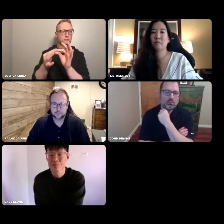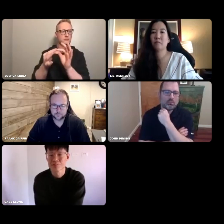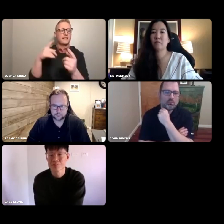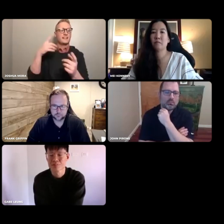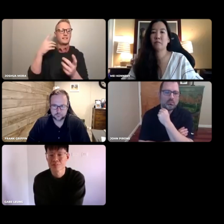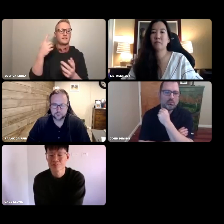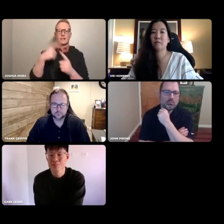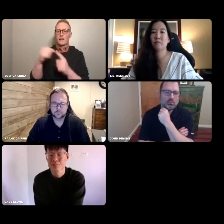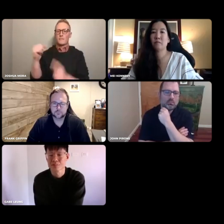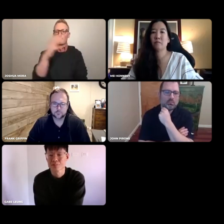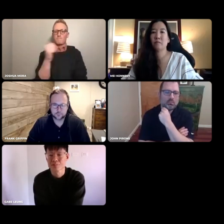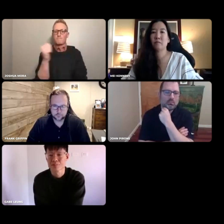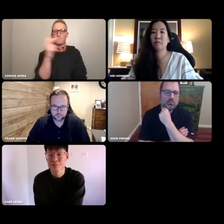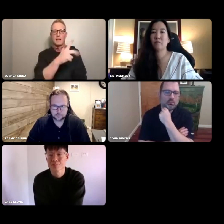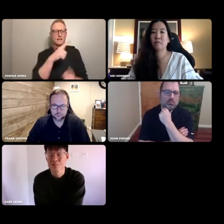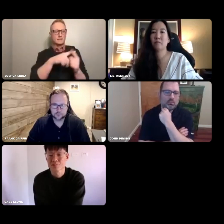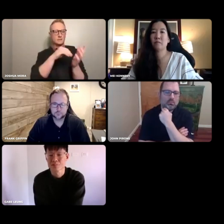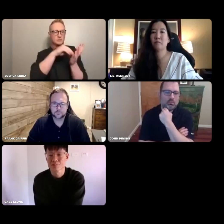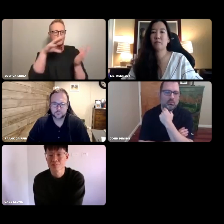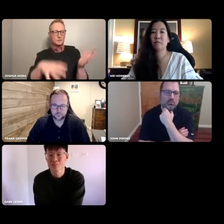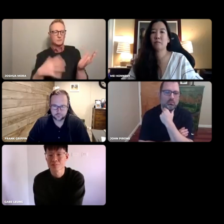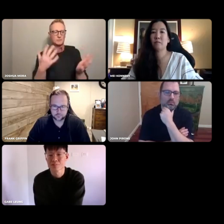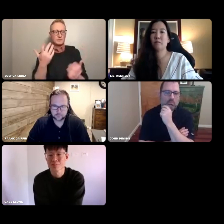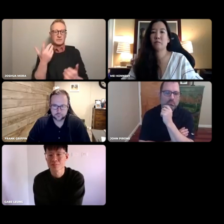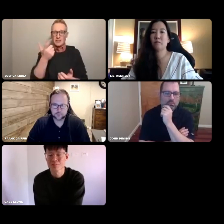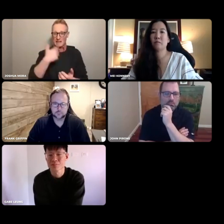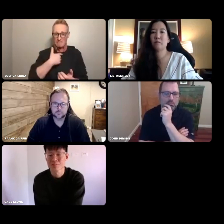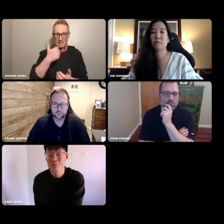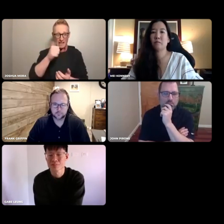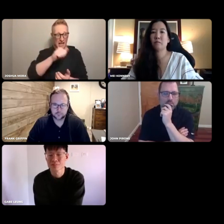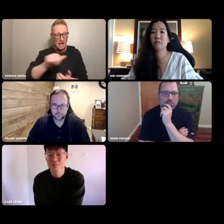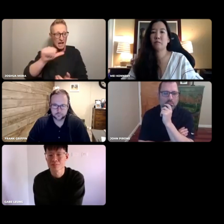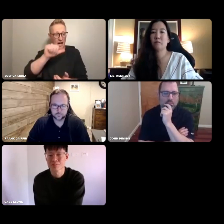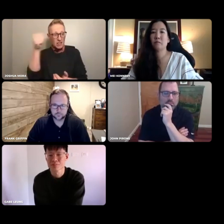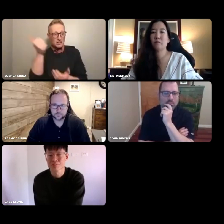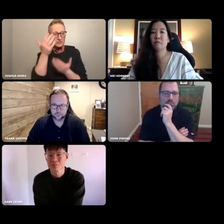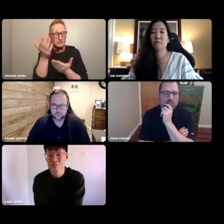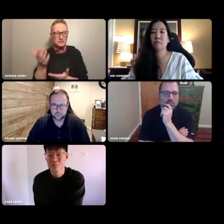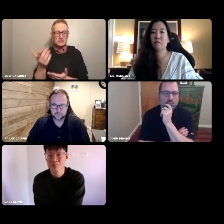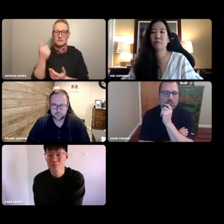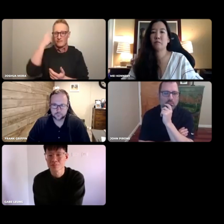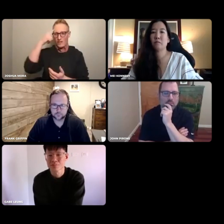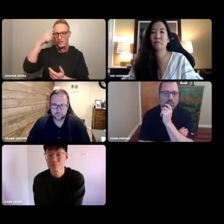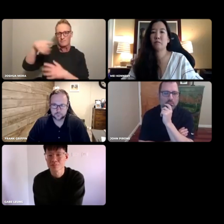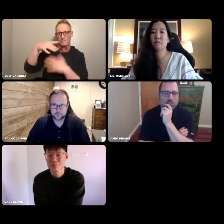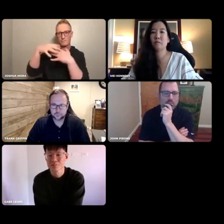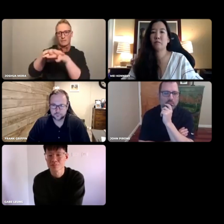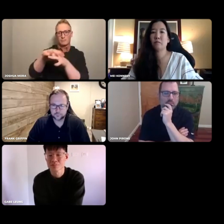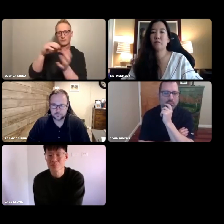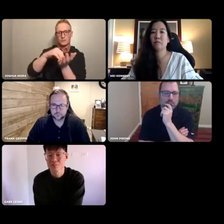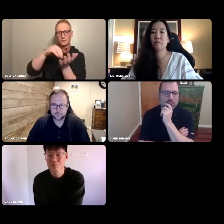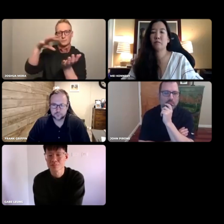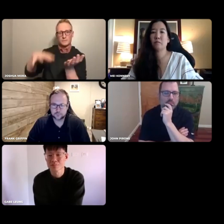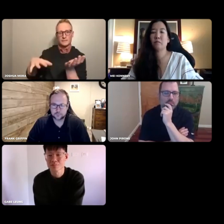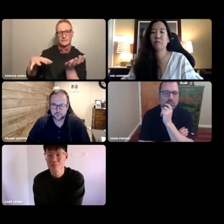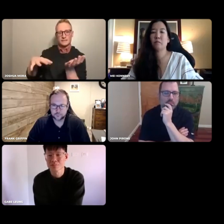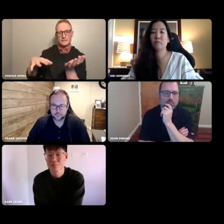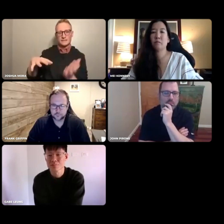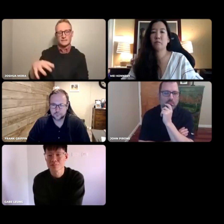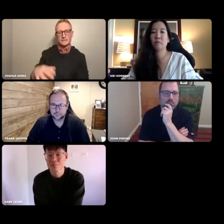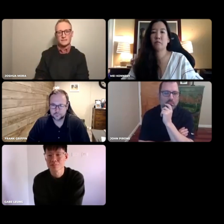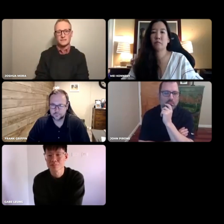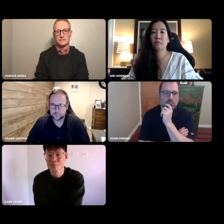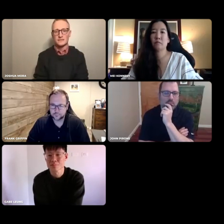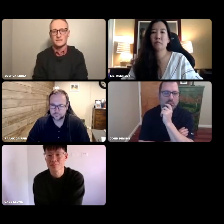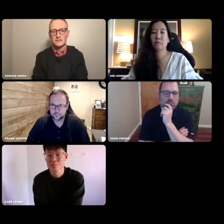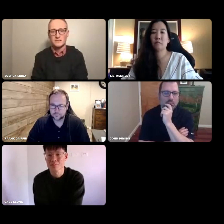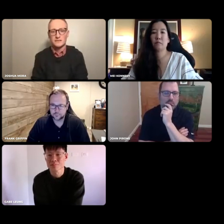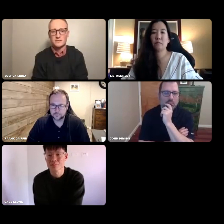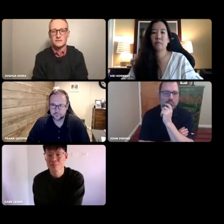They can send the video to an interpreter to sign it, then it is sent back, so those